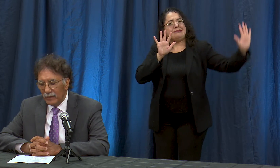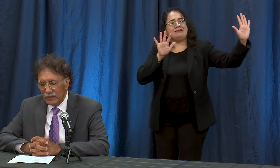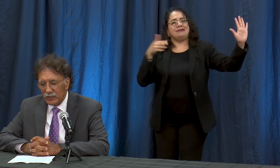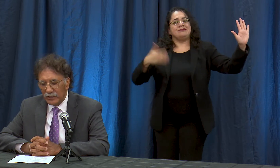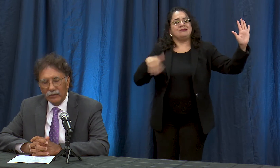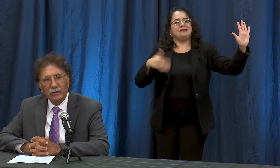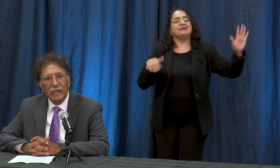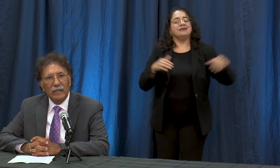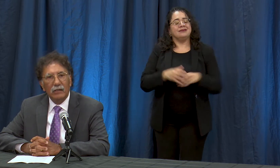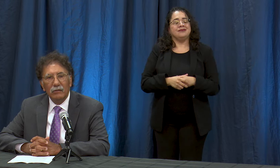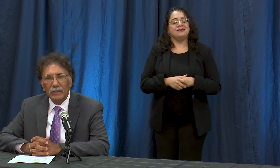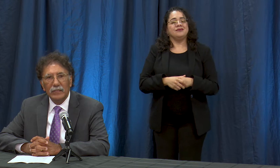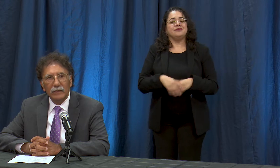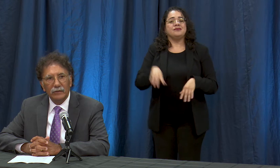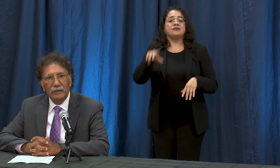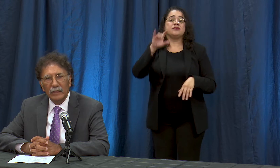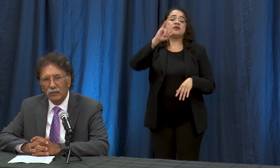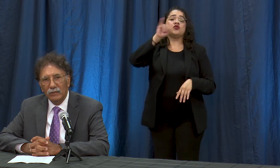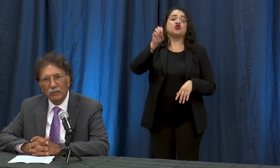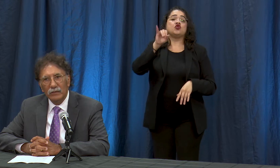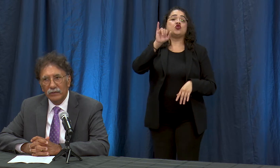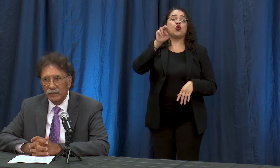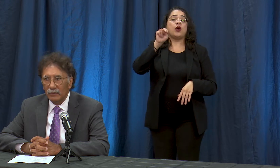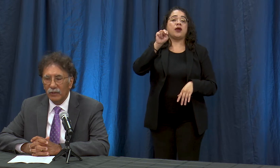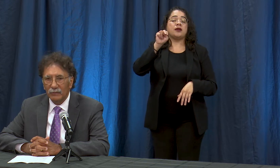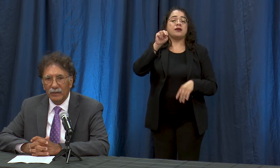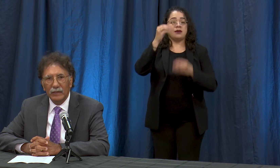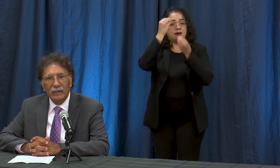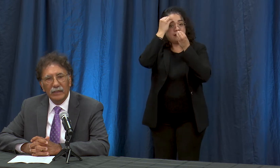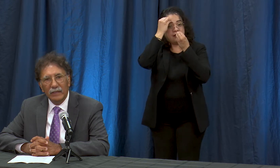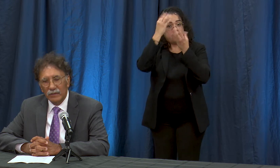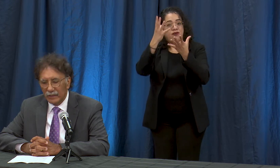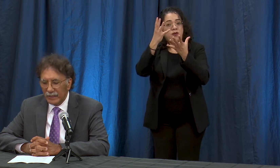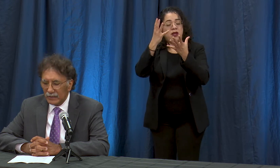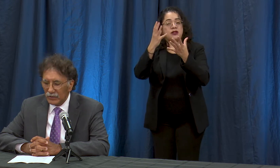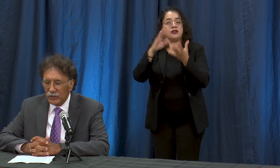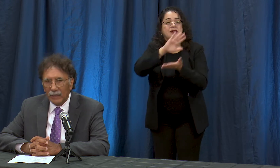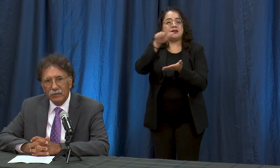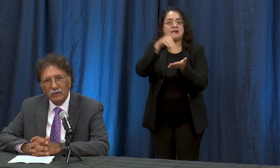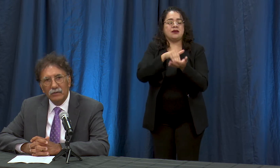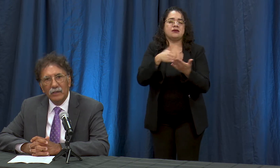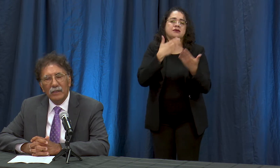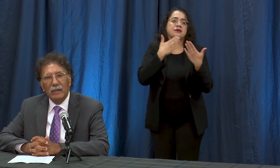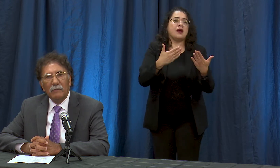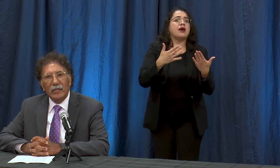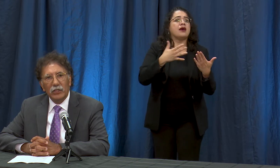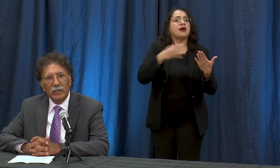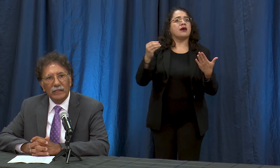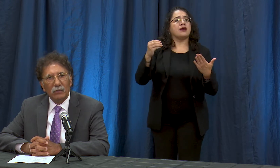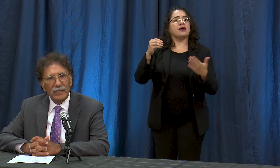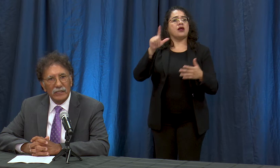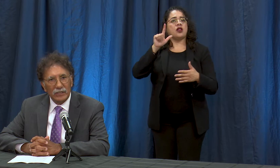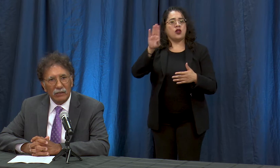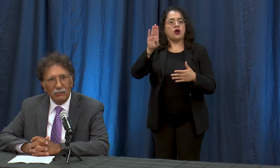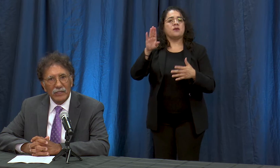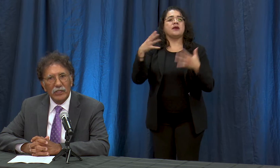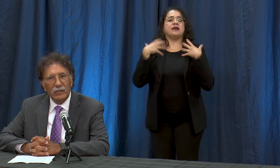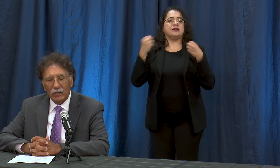Center and the Long Beach Health and Human Resources Department. They've done an excellent job to make sure that the residents in Long Beach here are